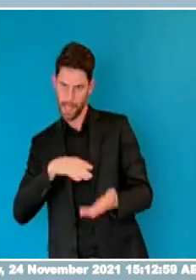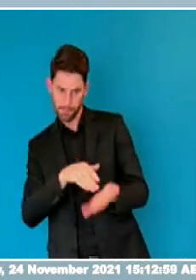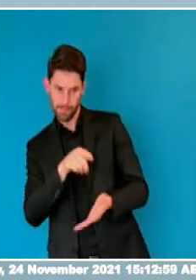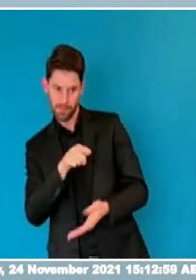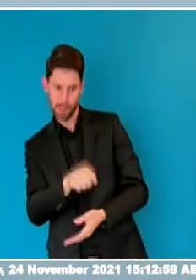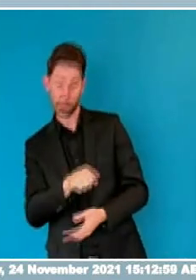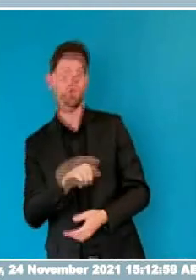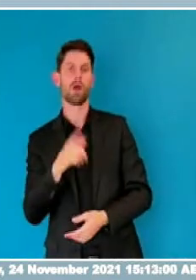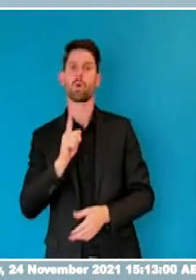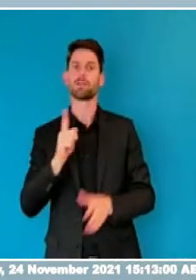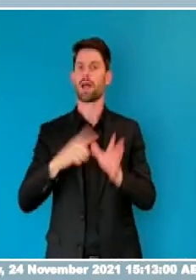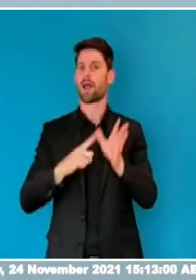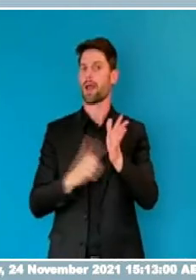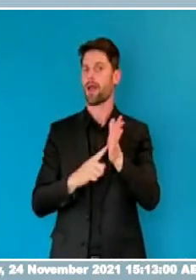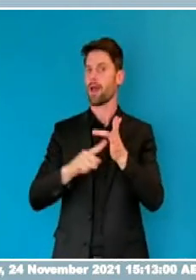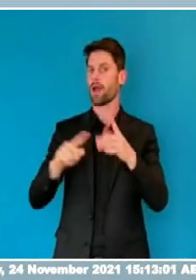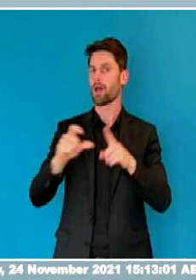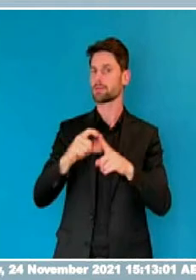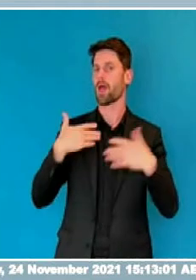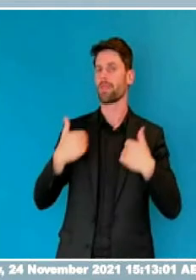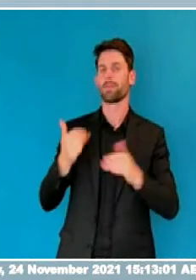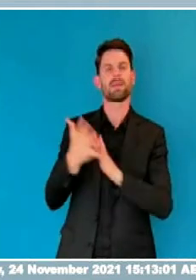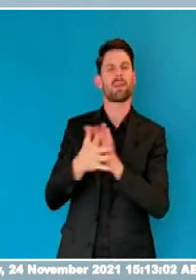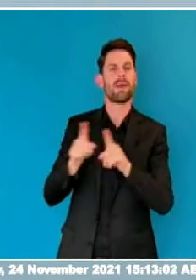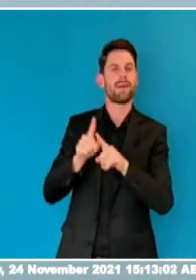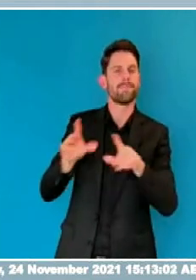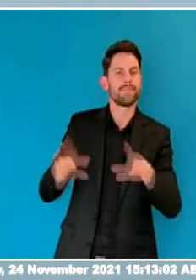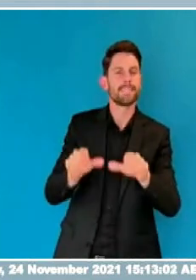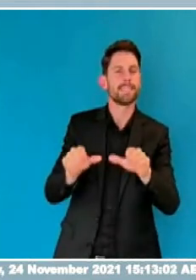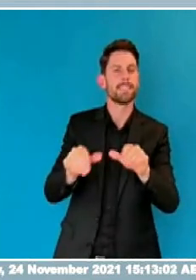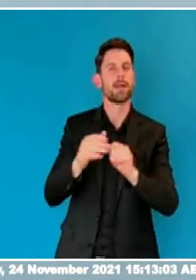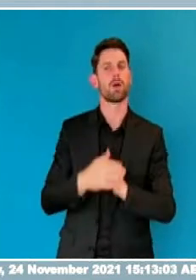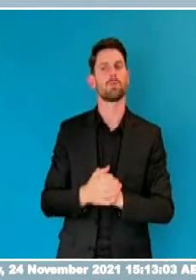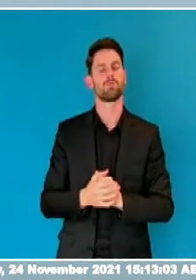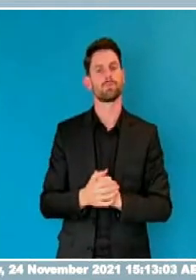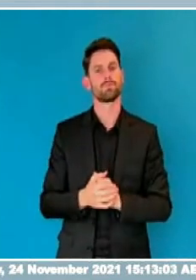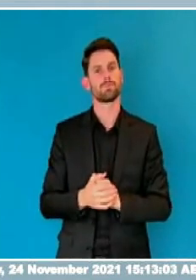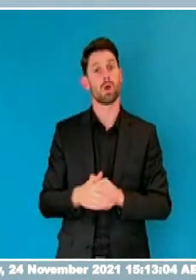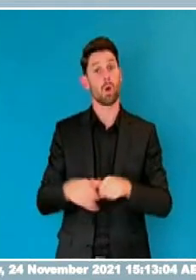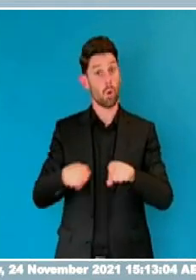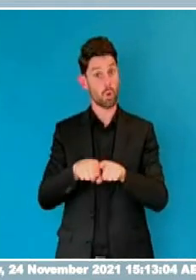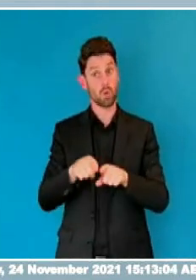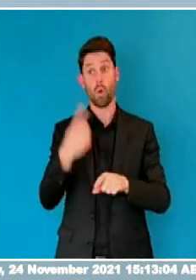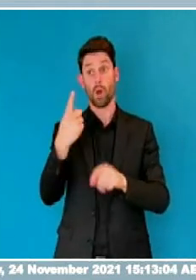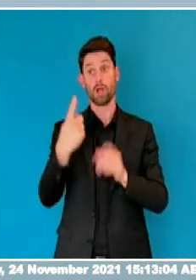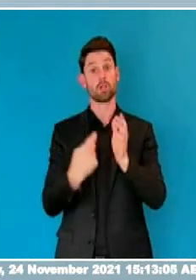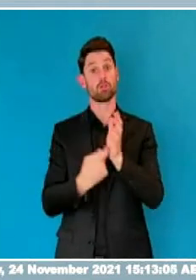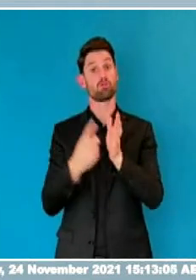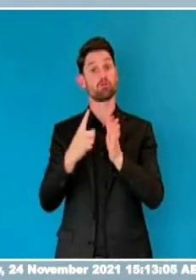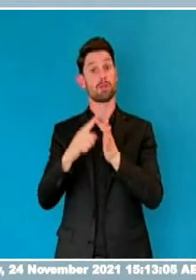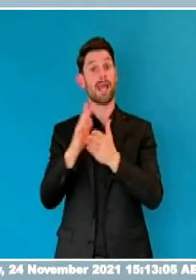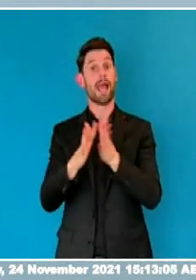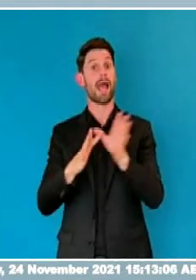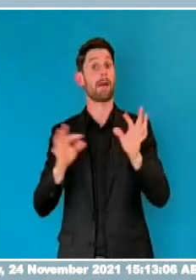health for the physiotherapy and, of course, a workplace rehabilitation provider if expert advice is needed.